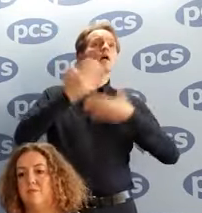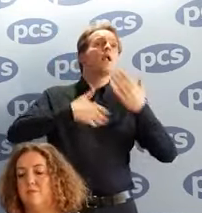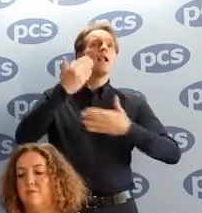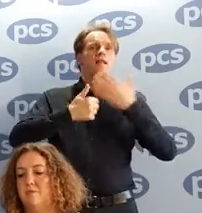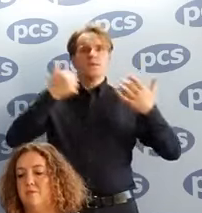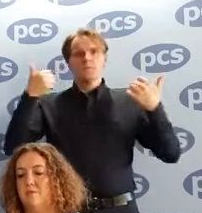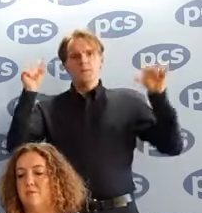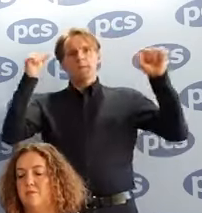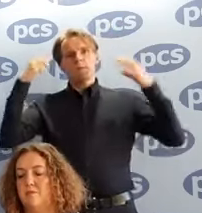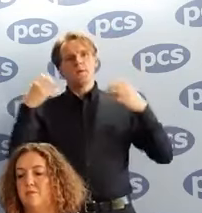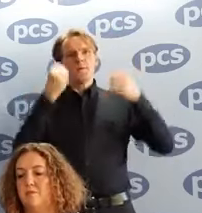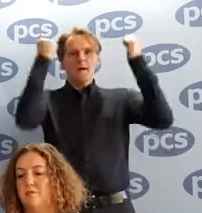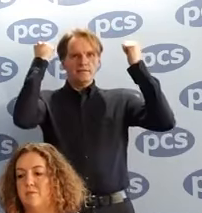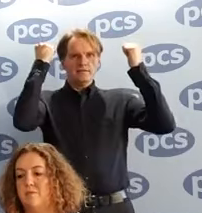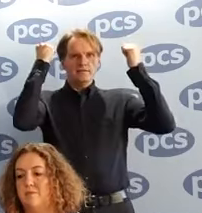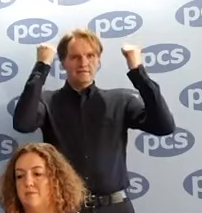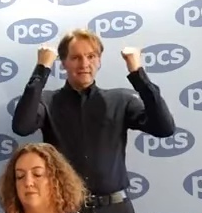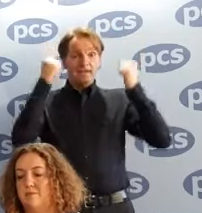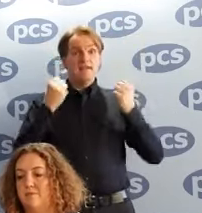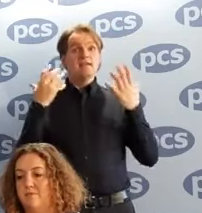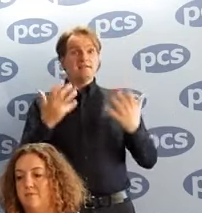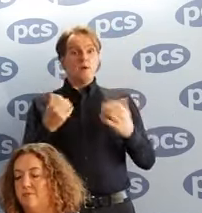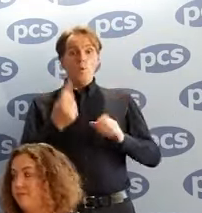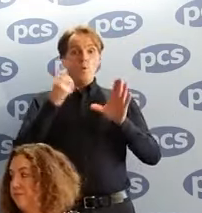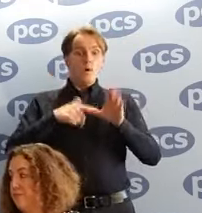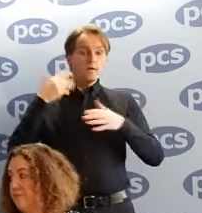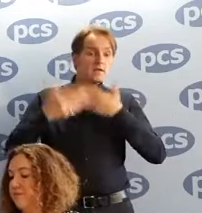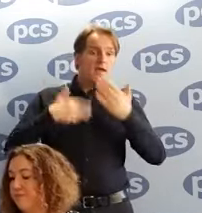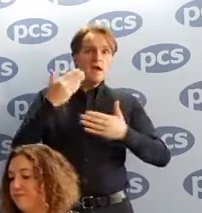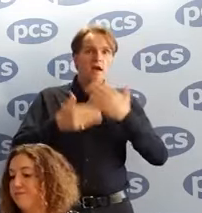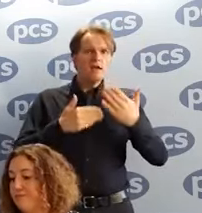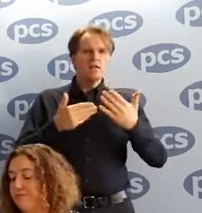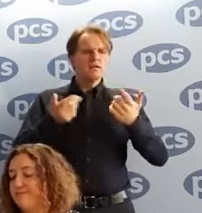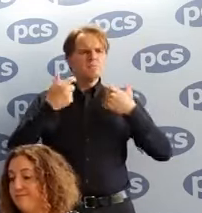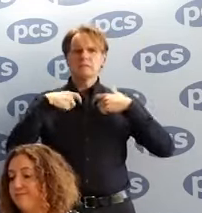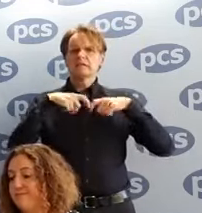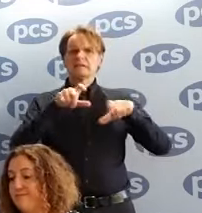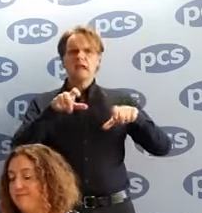now almost a year after that judgment, we still have the 2010 terms, we're still